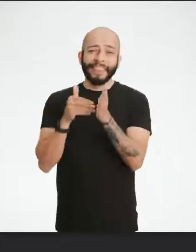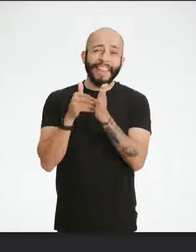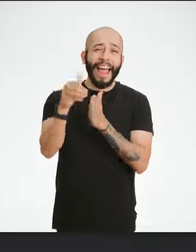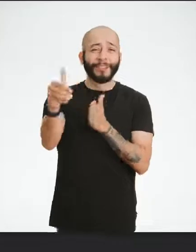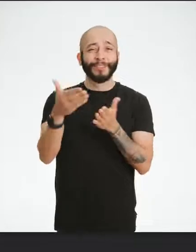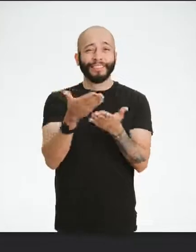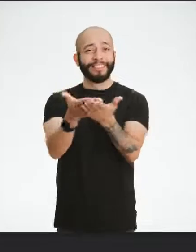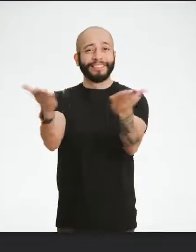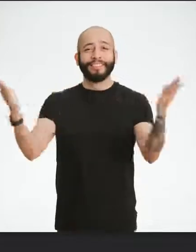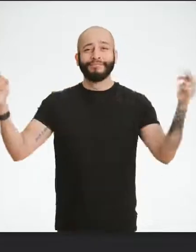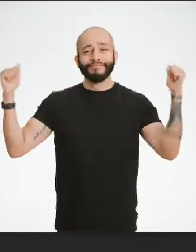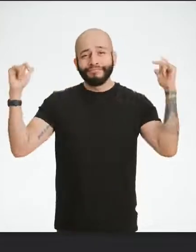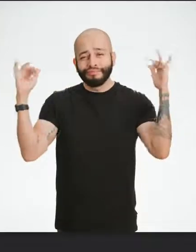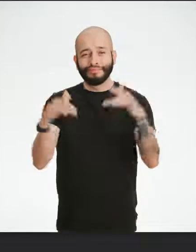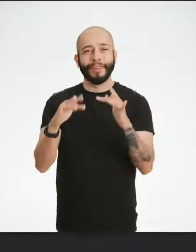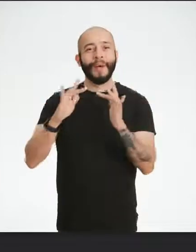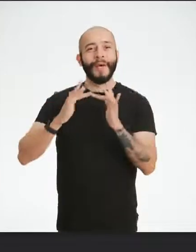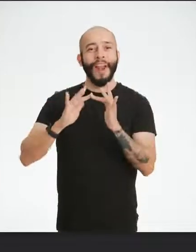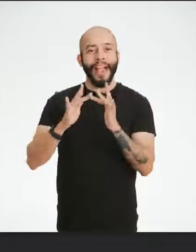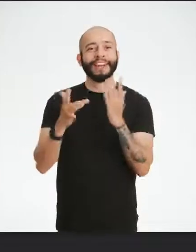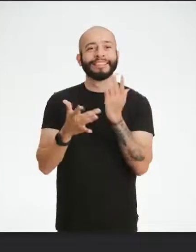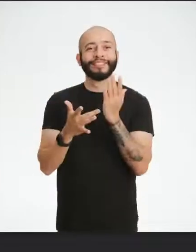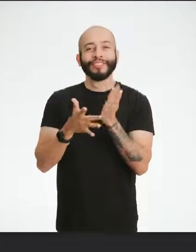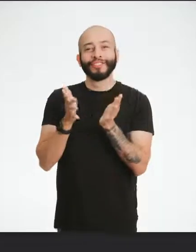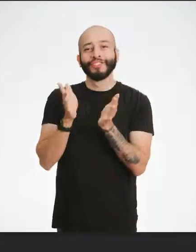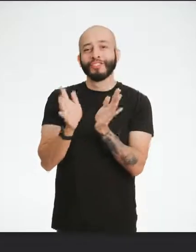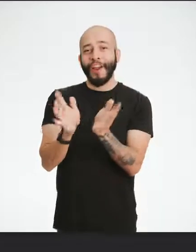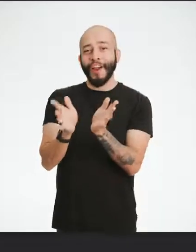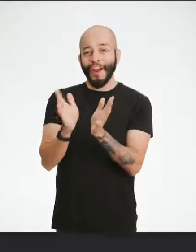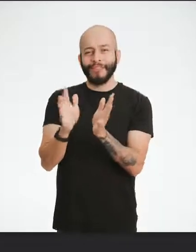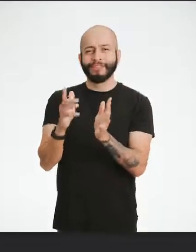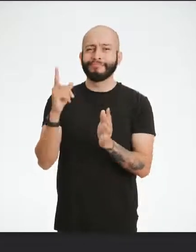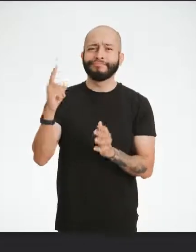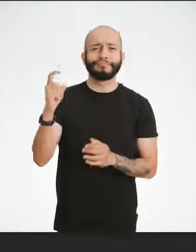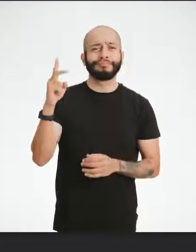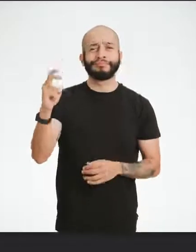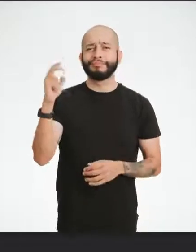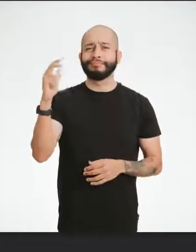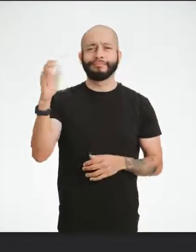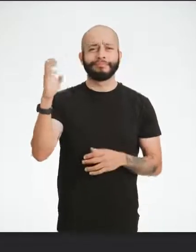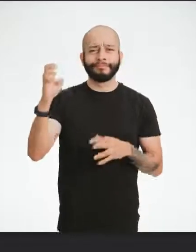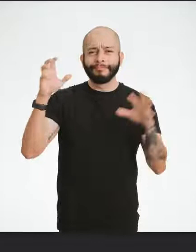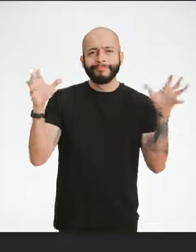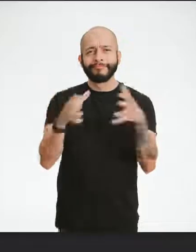And last fall, thousands of you from all over the world attended our new online Tech Talks,